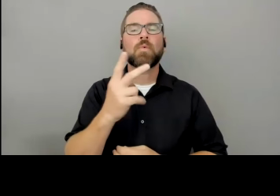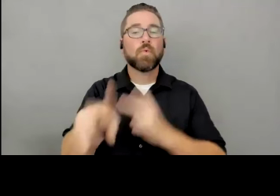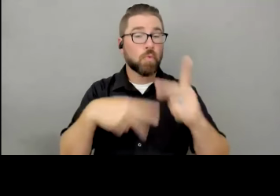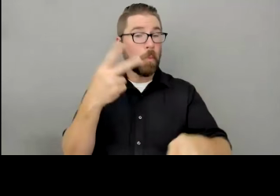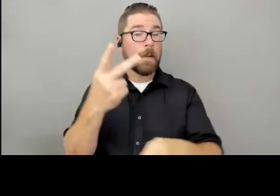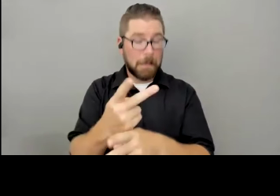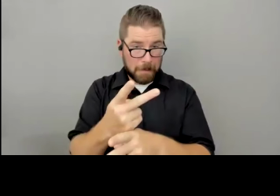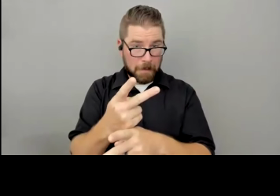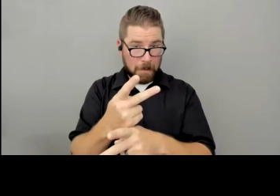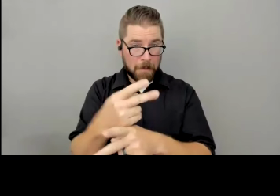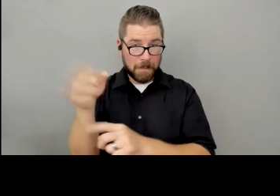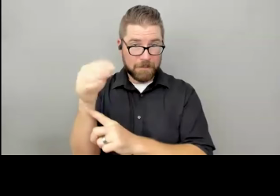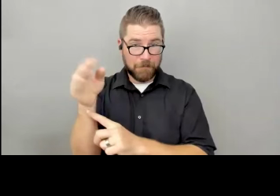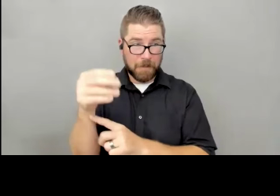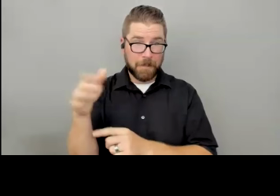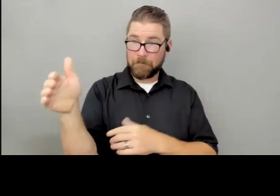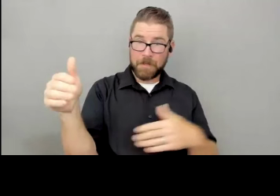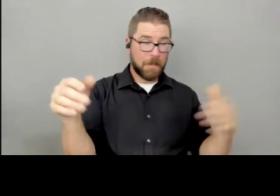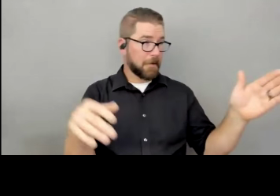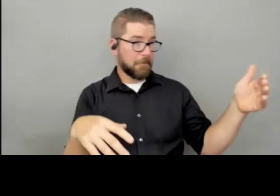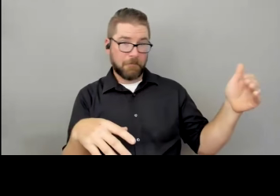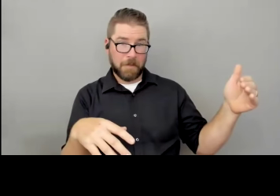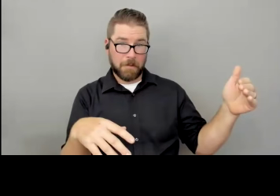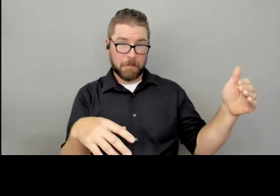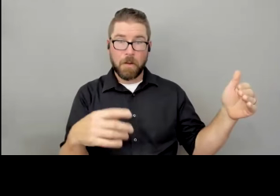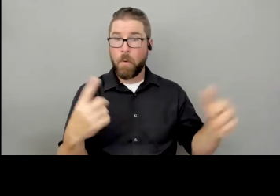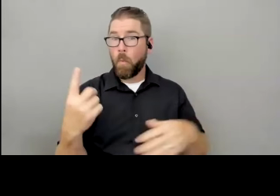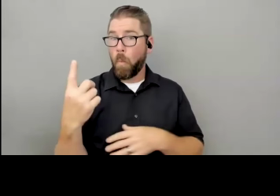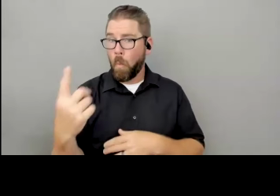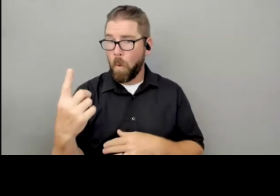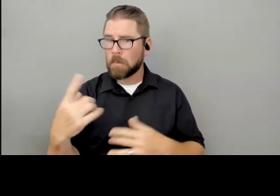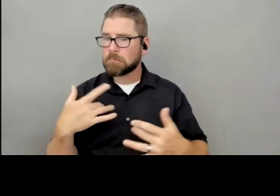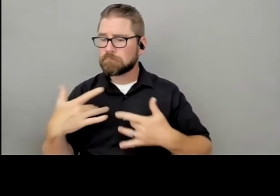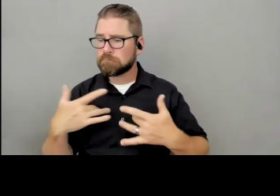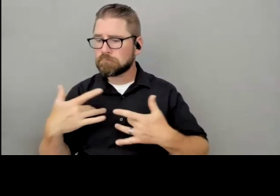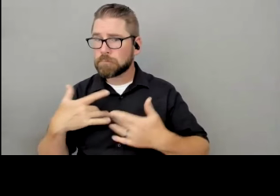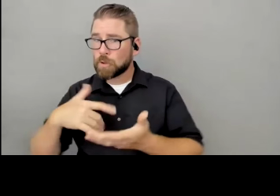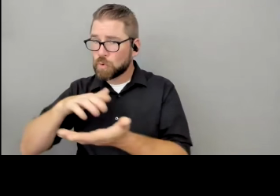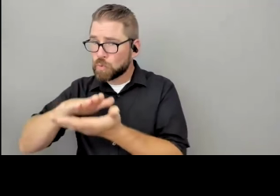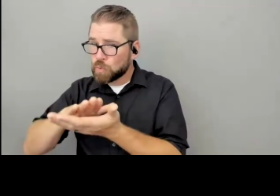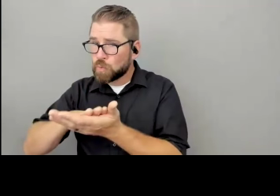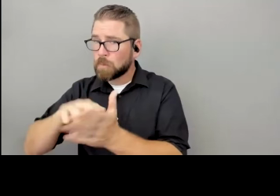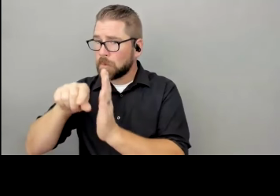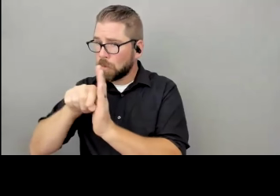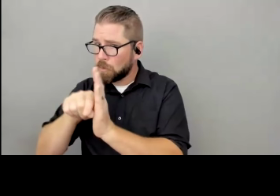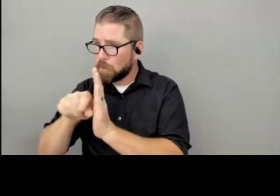general concern with your progress, your academic progress. And then there's your, general concern ones.